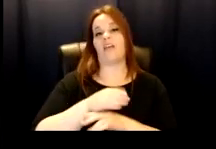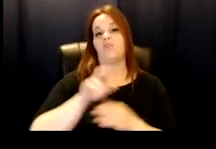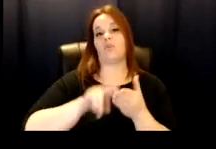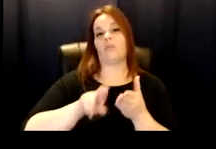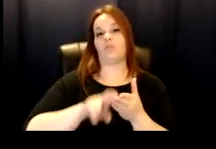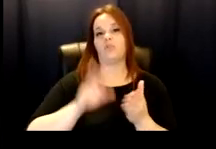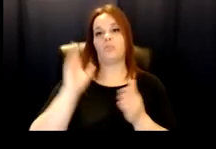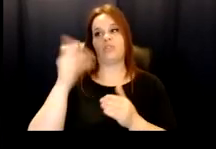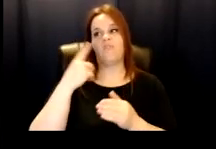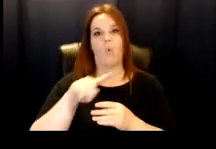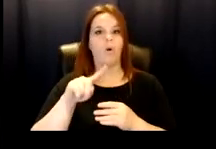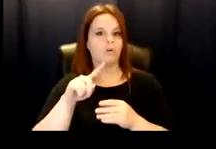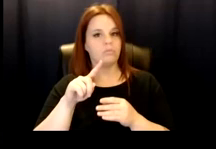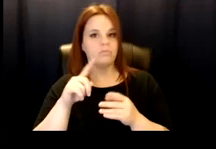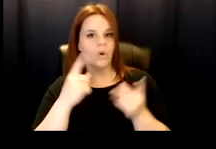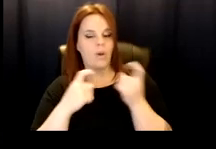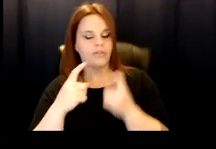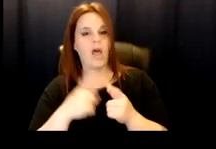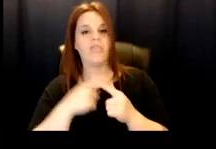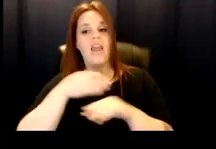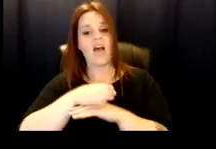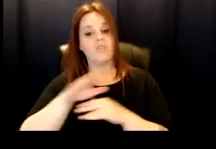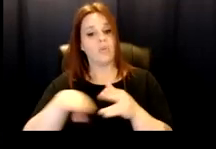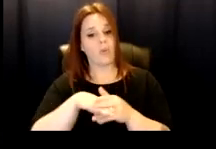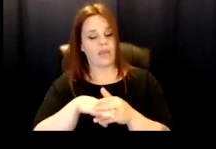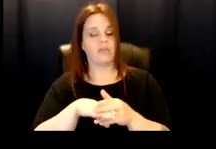that we will take another short break, and after the break we will have closing speaker